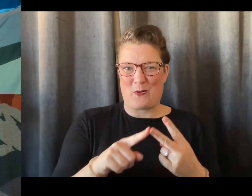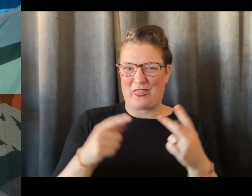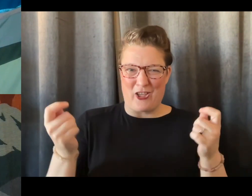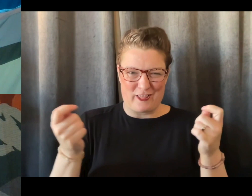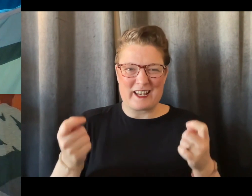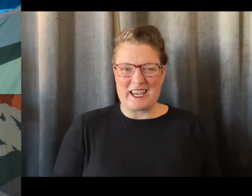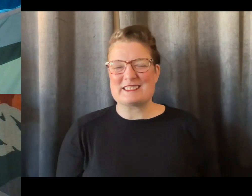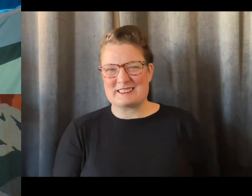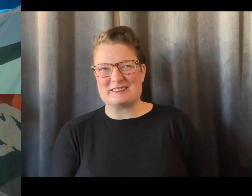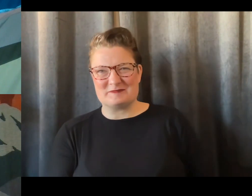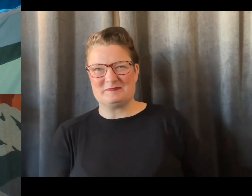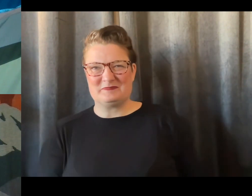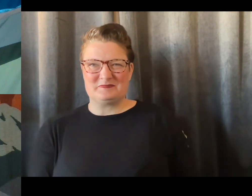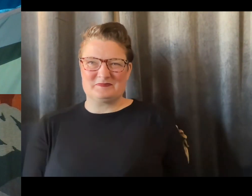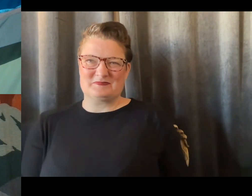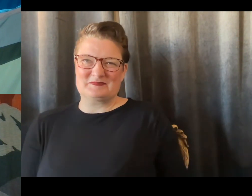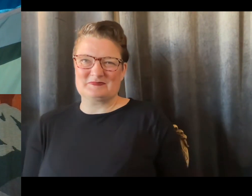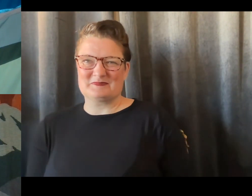Um, that at the end of the day.